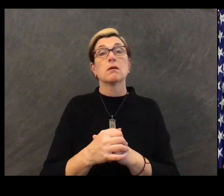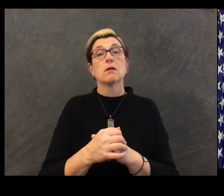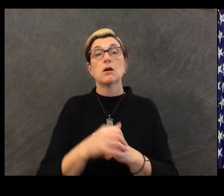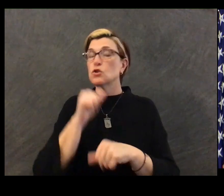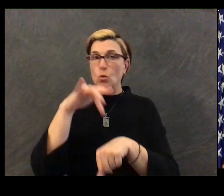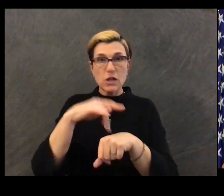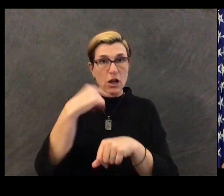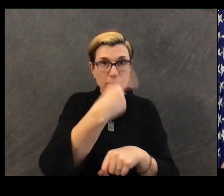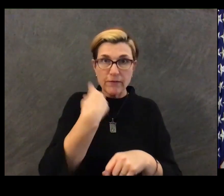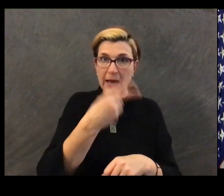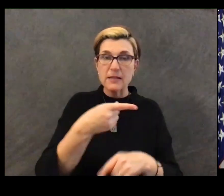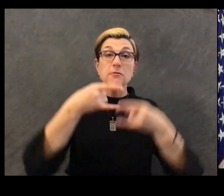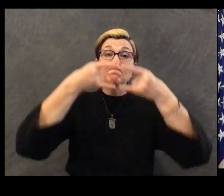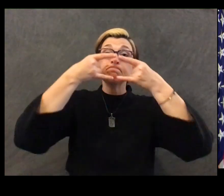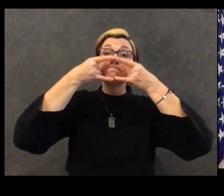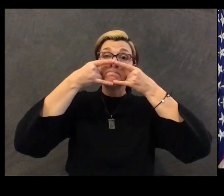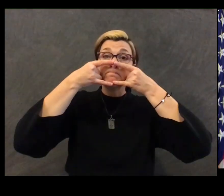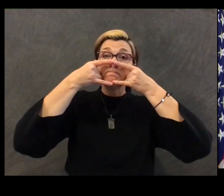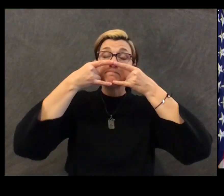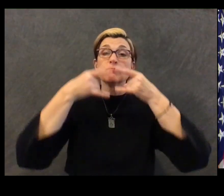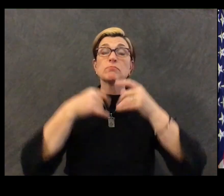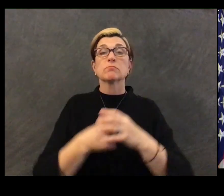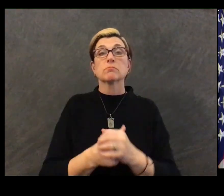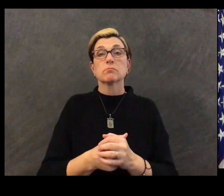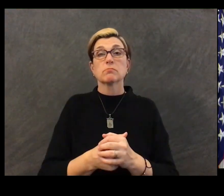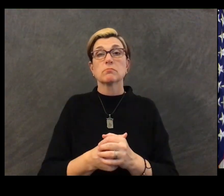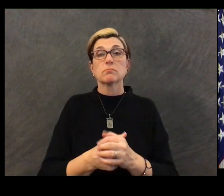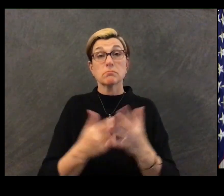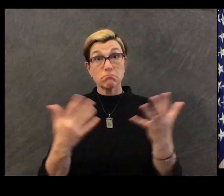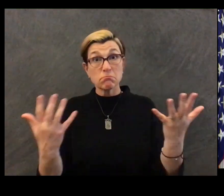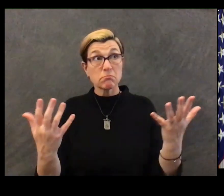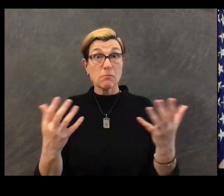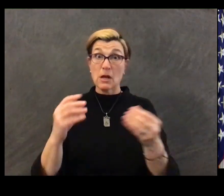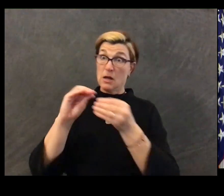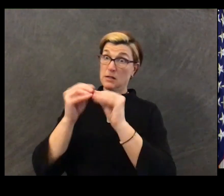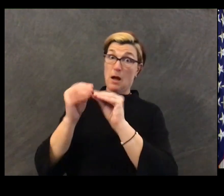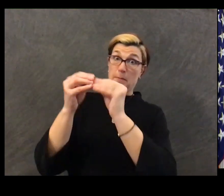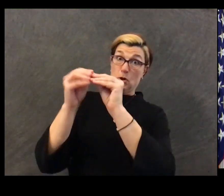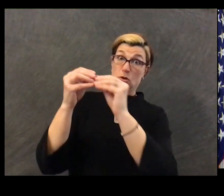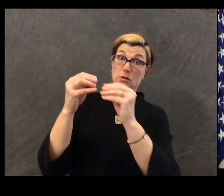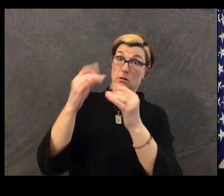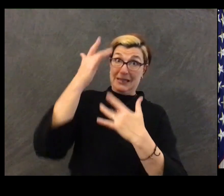there were cases we flattened the curve and really made tremendous progress but